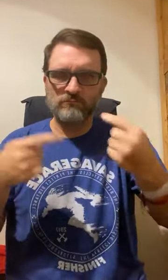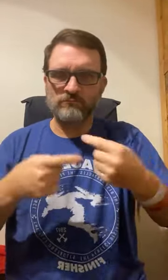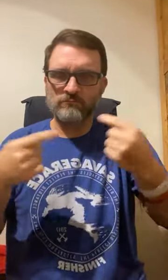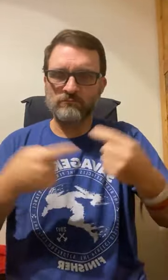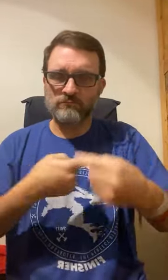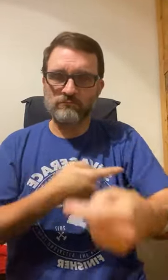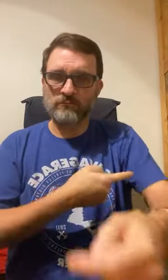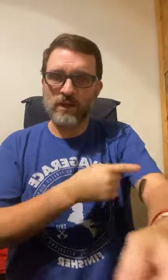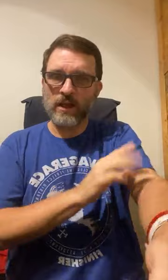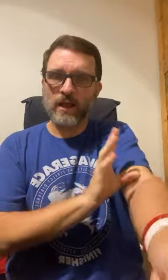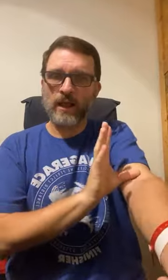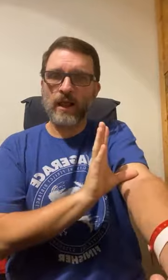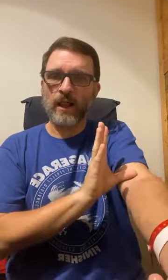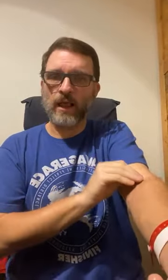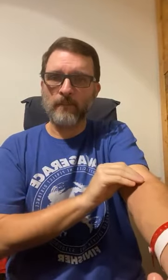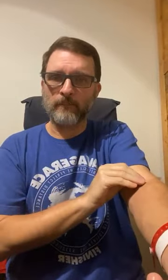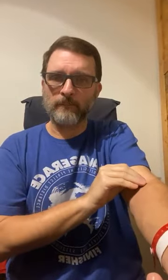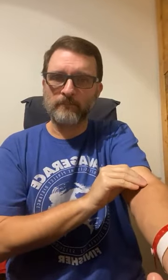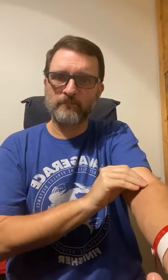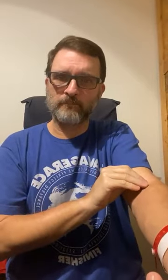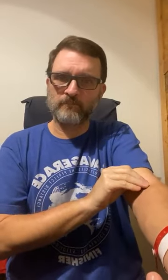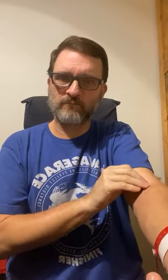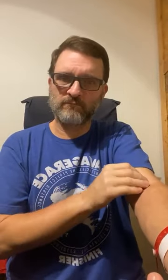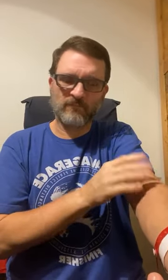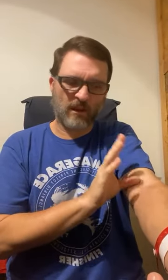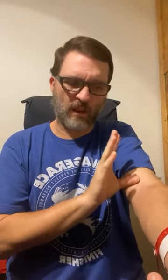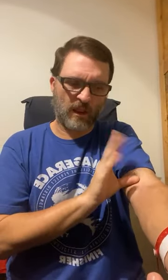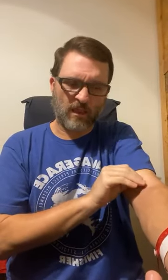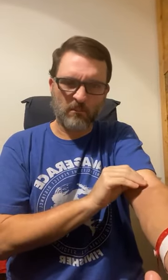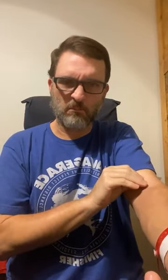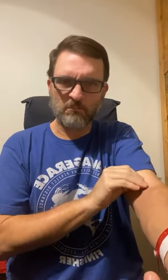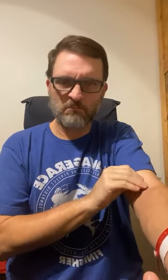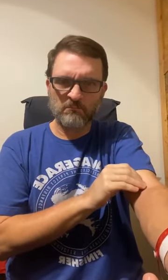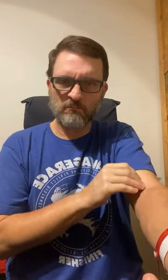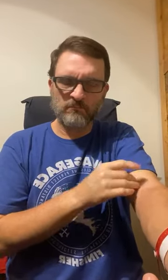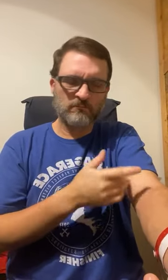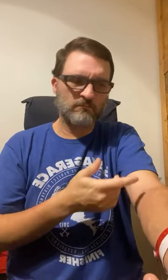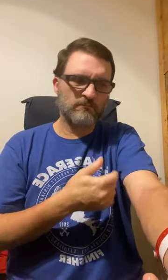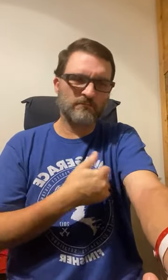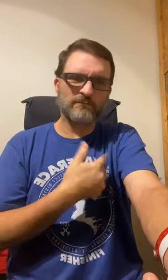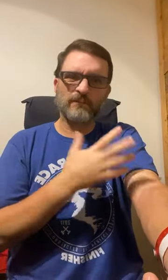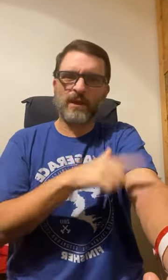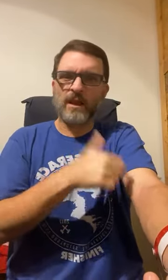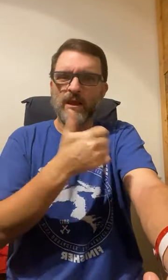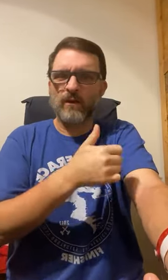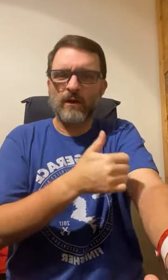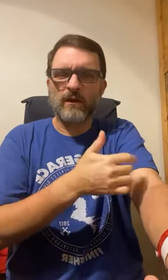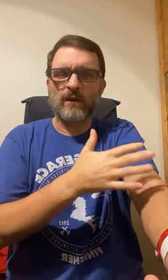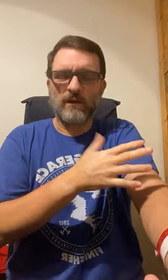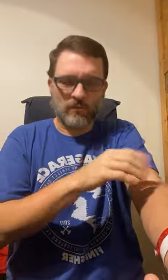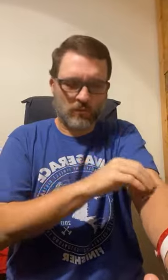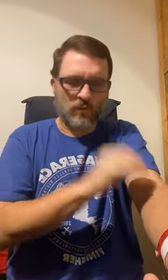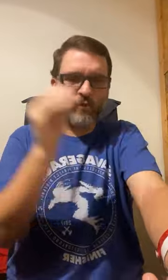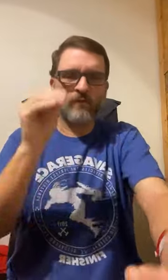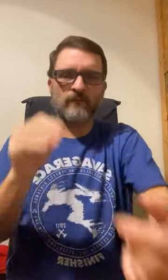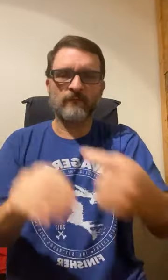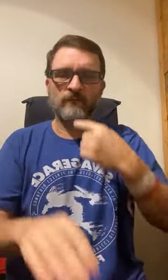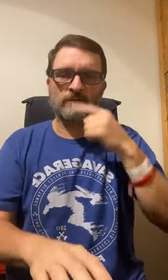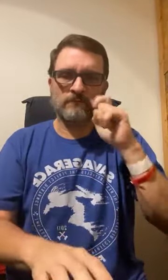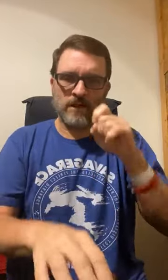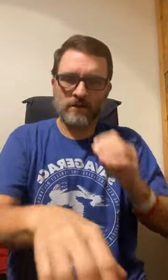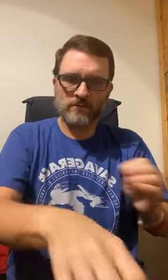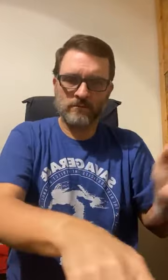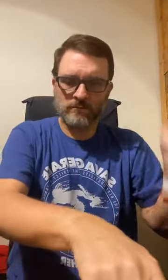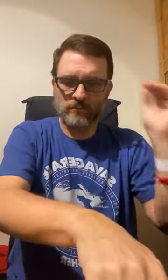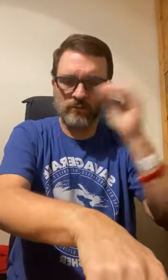Later I started to experience pain on my arm. The IV was no longer working on that arm.